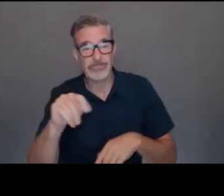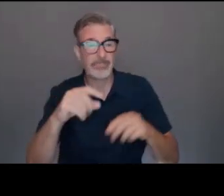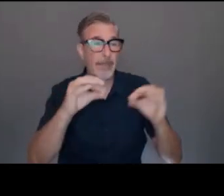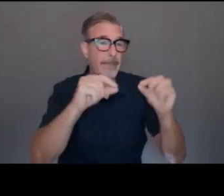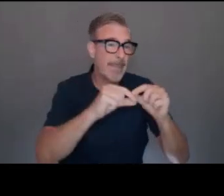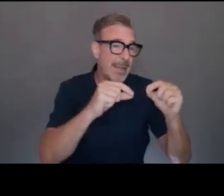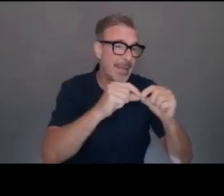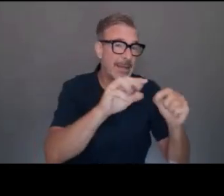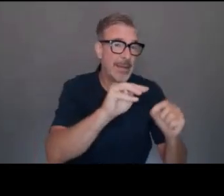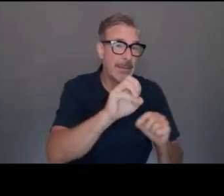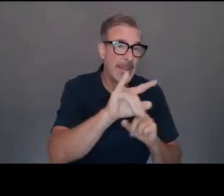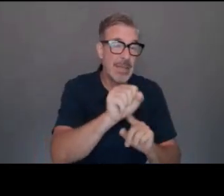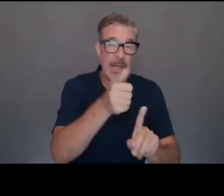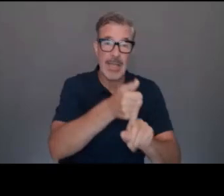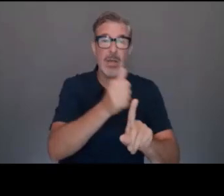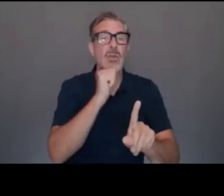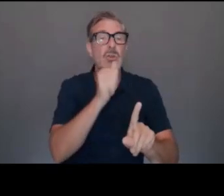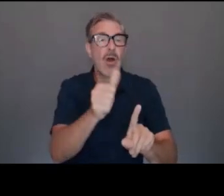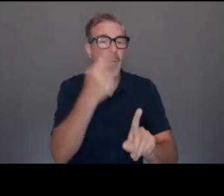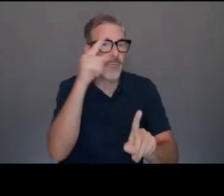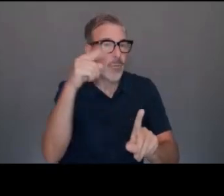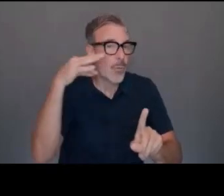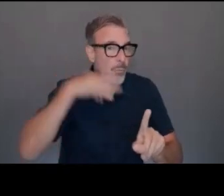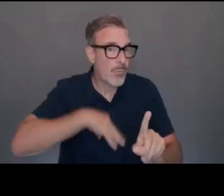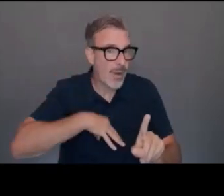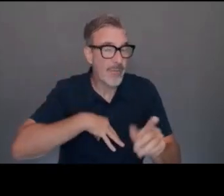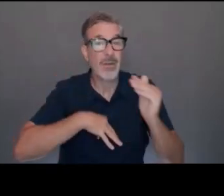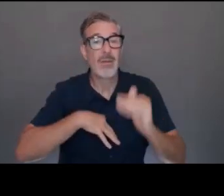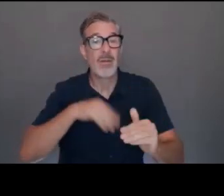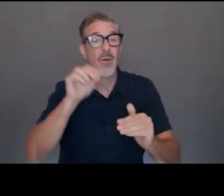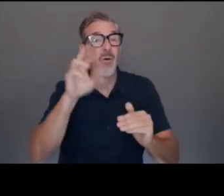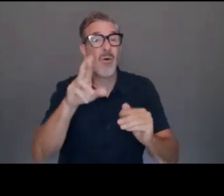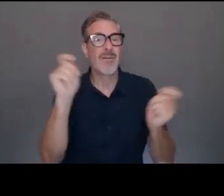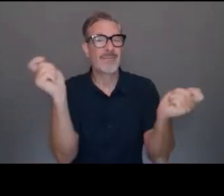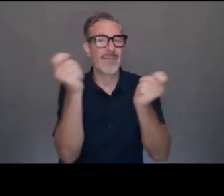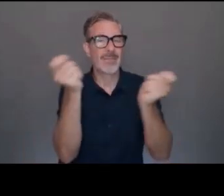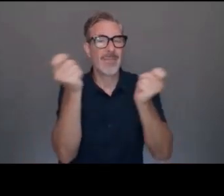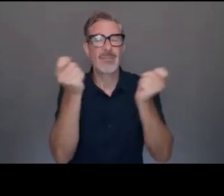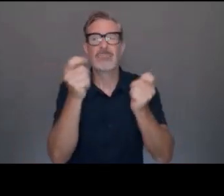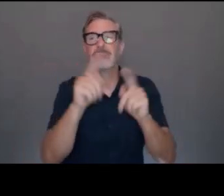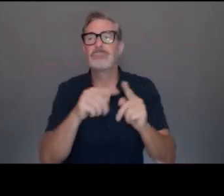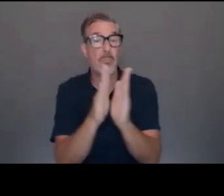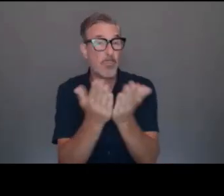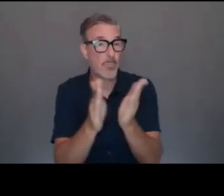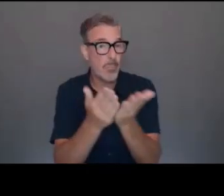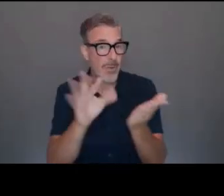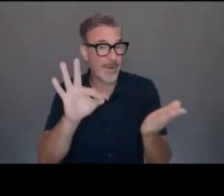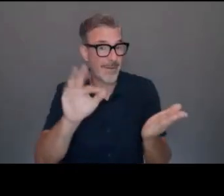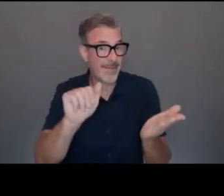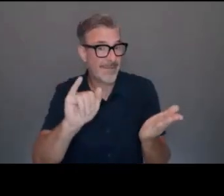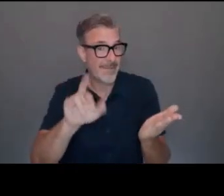and foreign arts festivals, biennales or book fairs can apply for destinations outside of Canada.